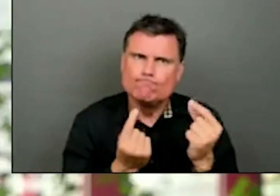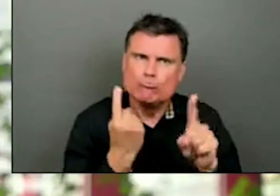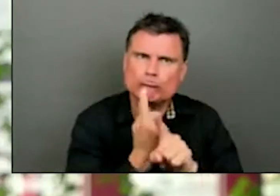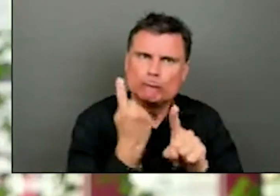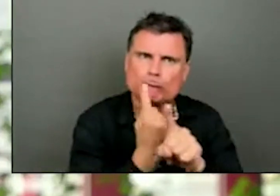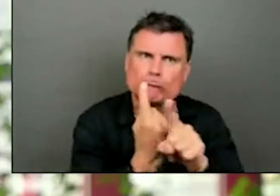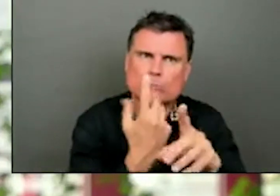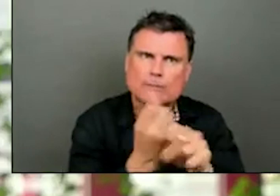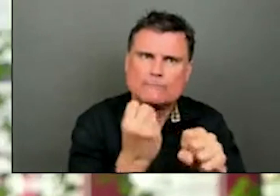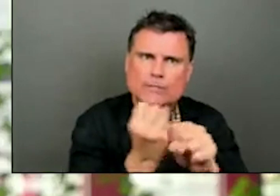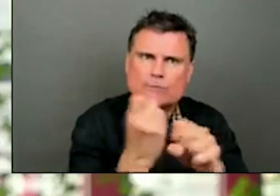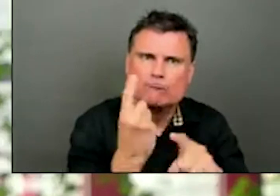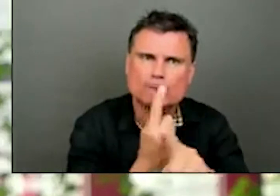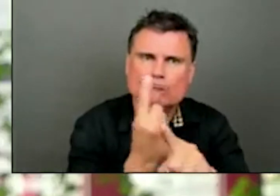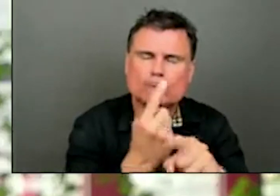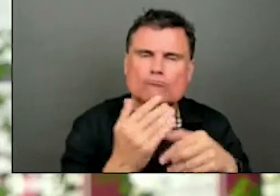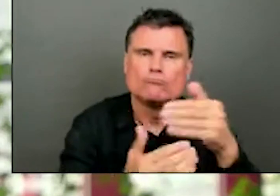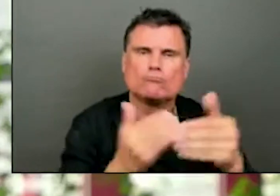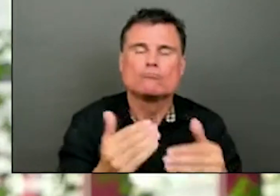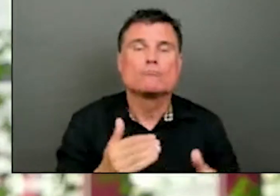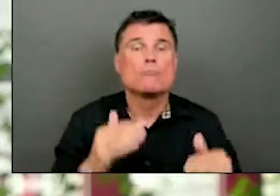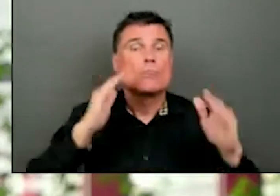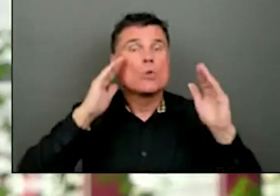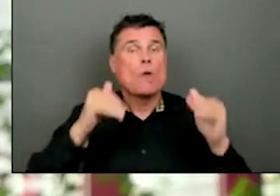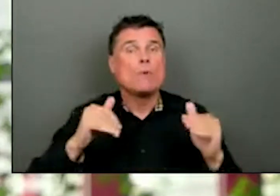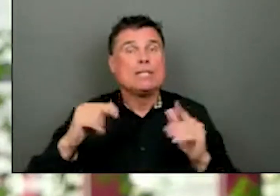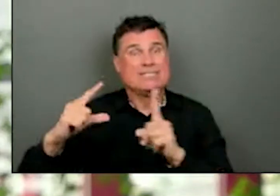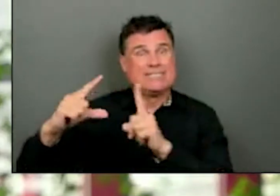and given the delta variant isn't spreading rampantly here right now is it still the